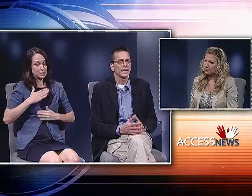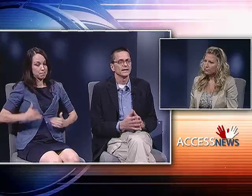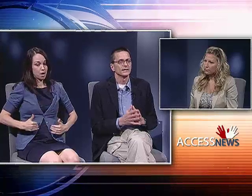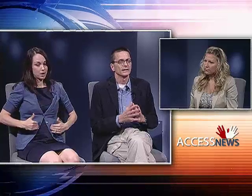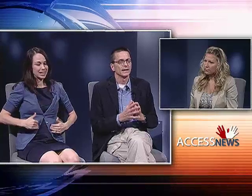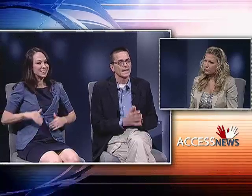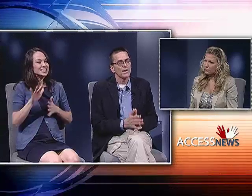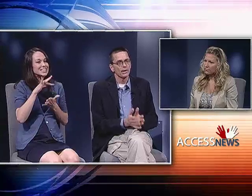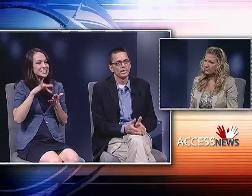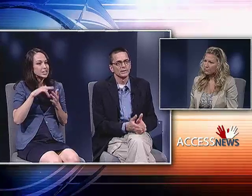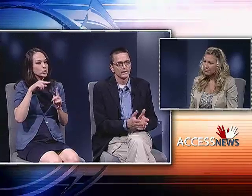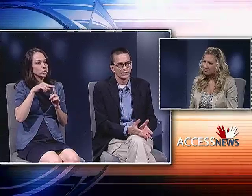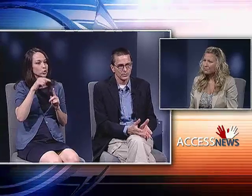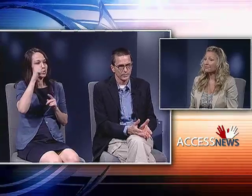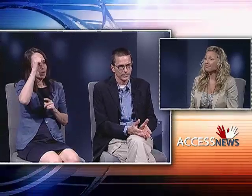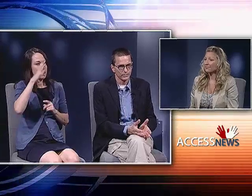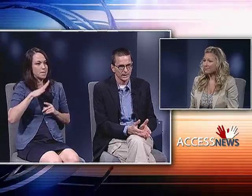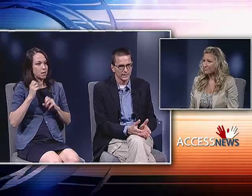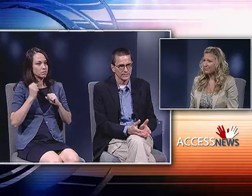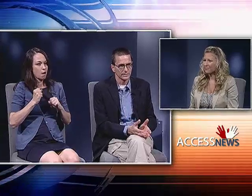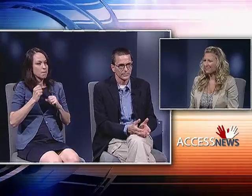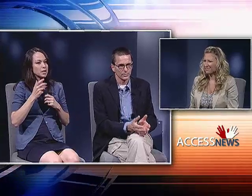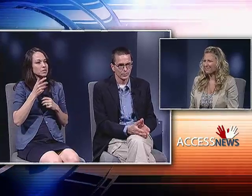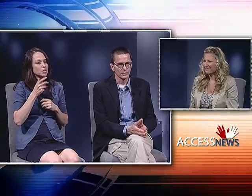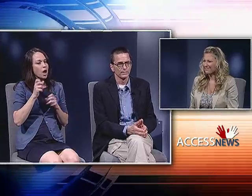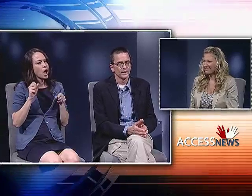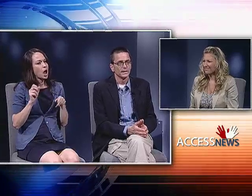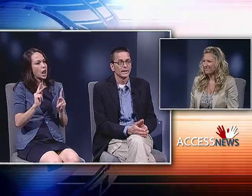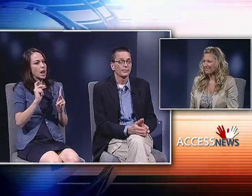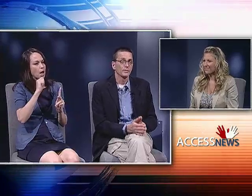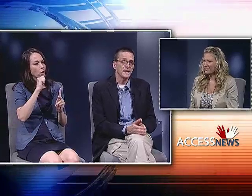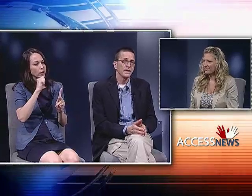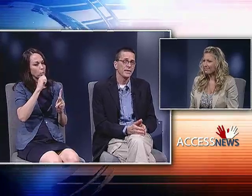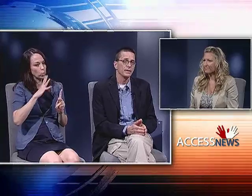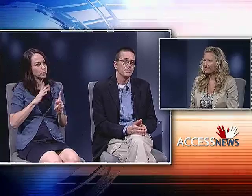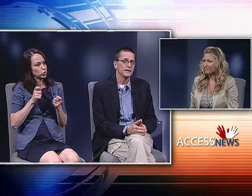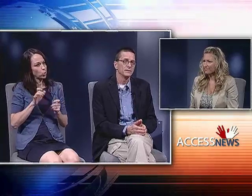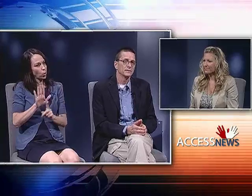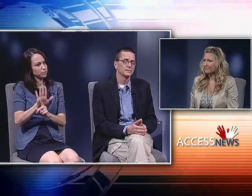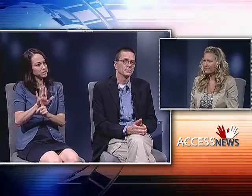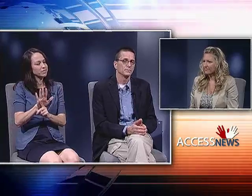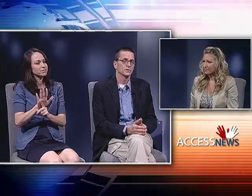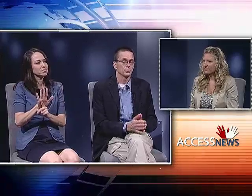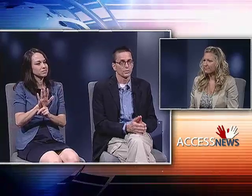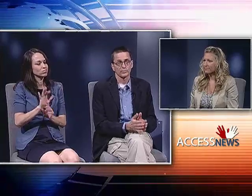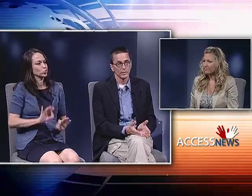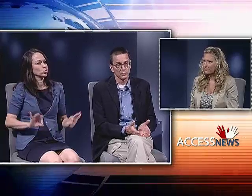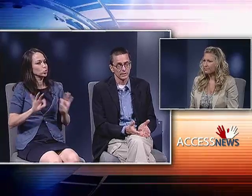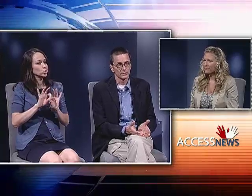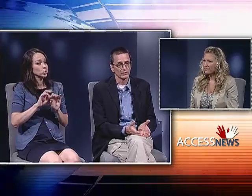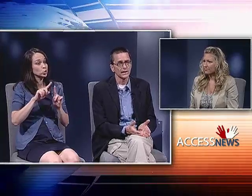and allowing women to control their own bodies is crucial. Now, for me, that means support for reproductive rights